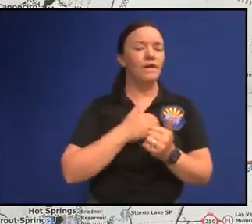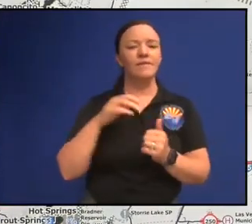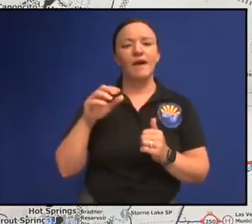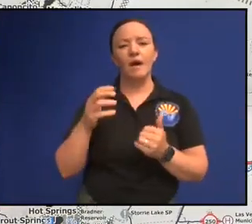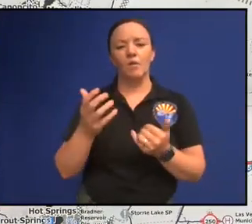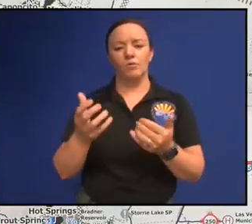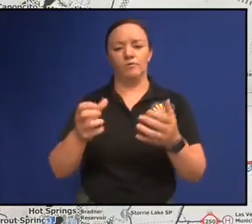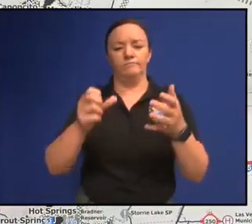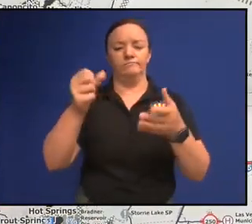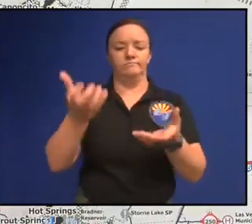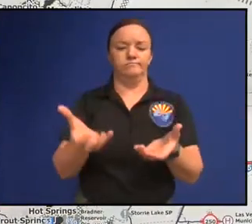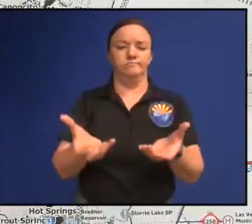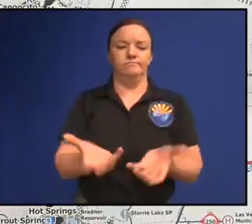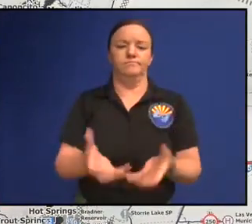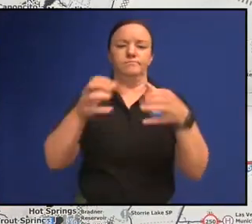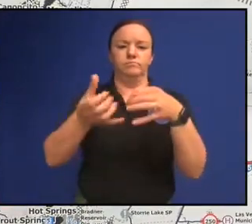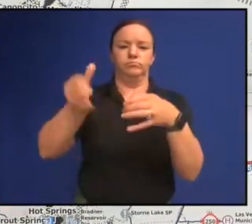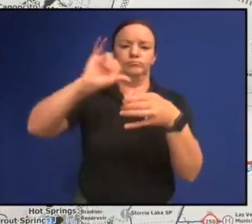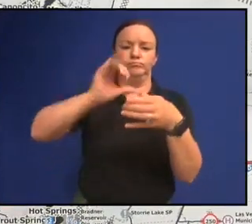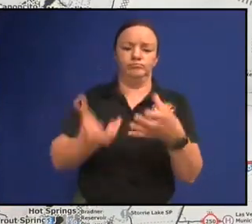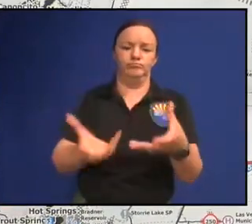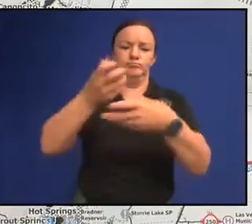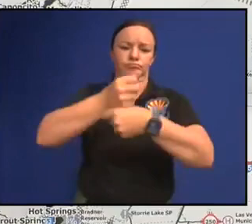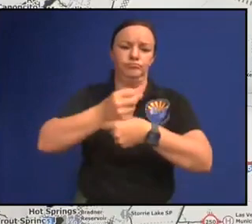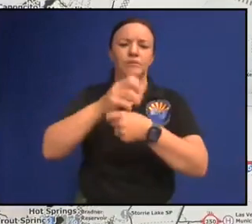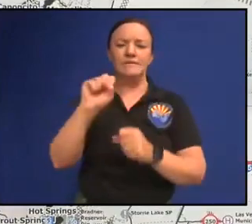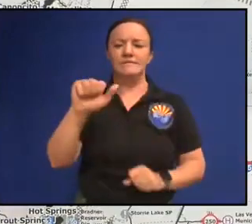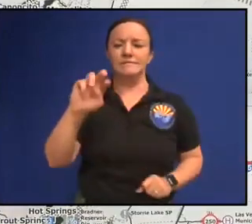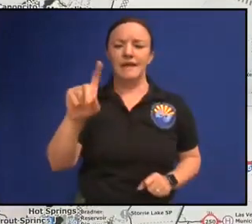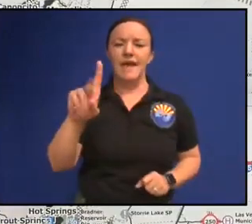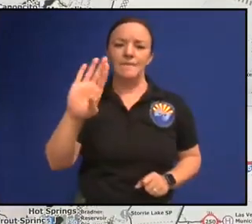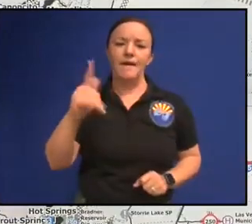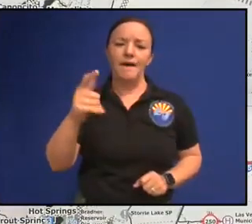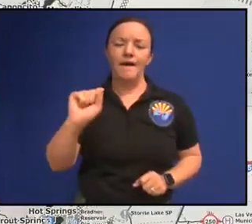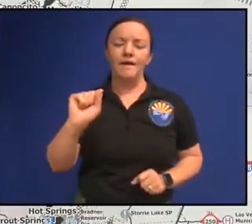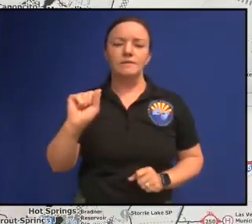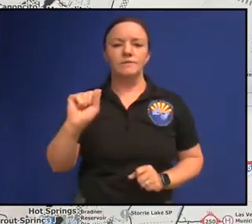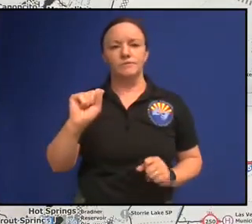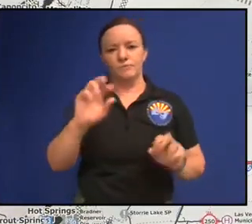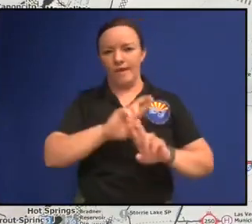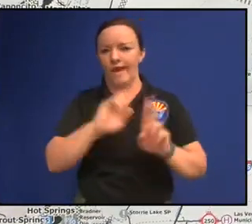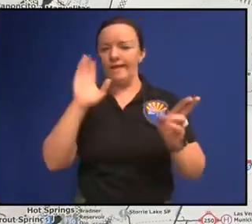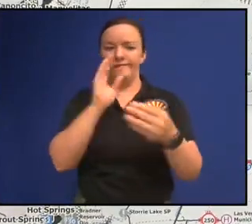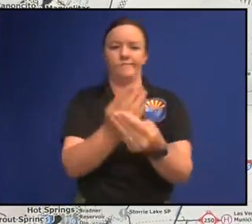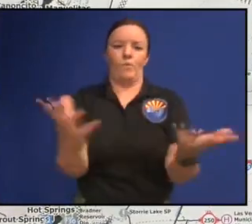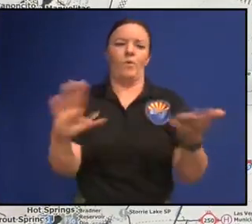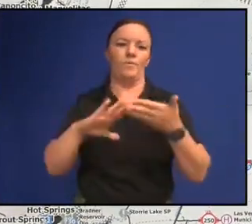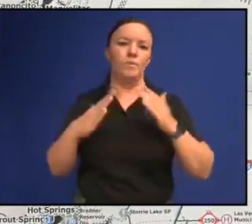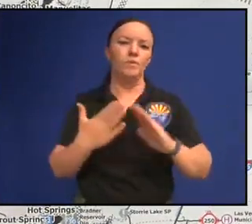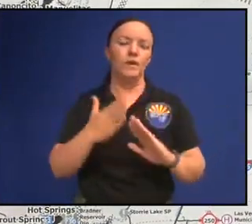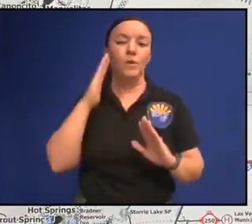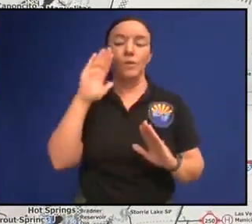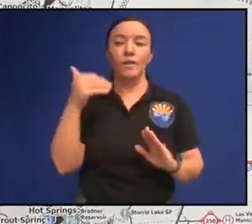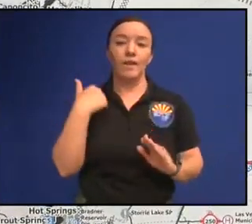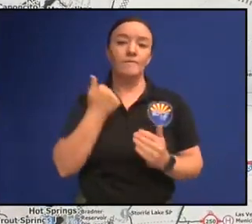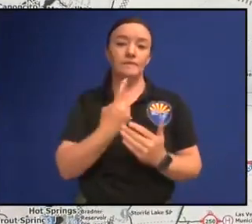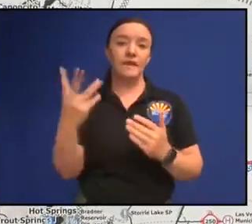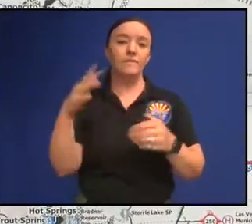WE HAVE SEVERAL LOCATIONS WHERE YOU CAN PICK THEM UP AT OUR LOCAL FIRE DEPARTMENTS.